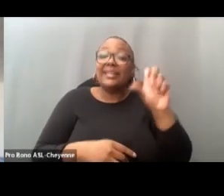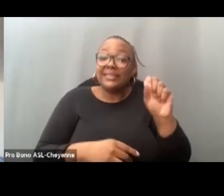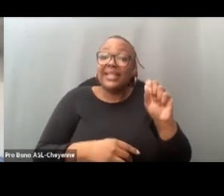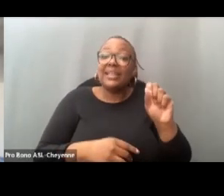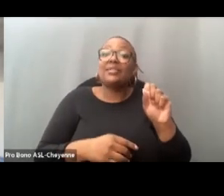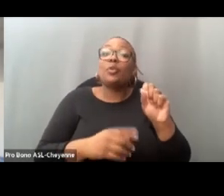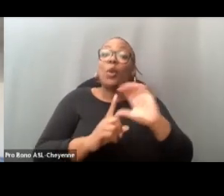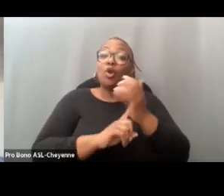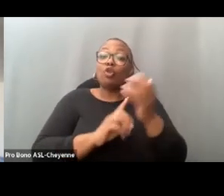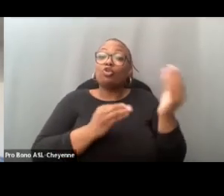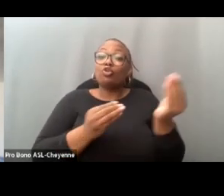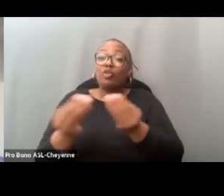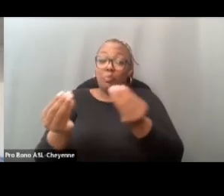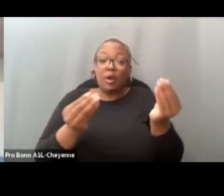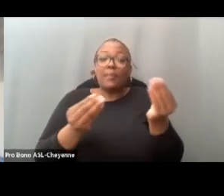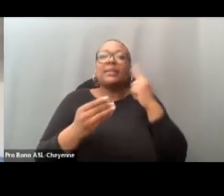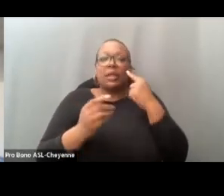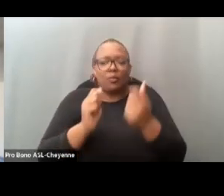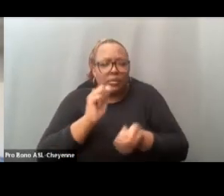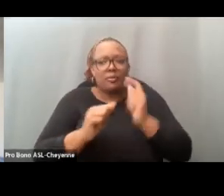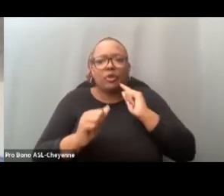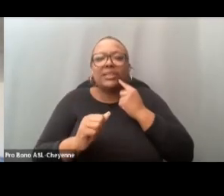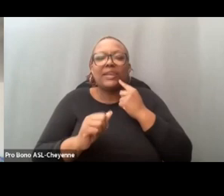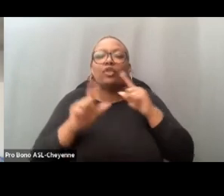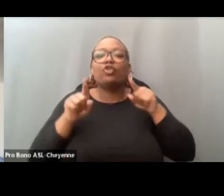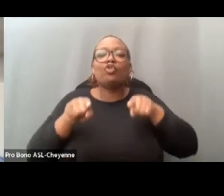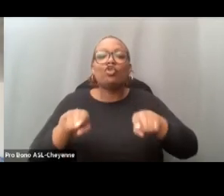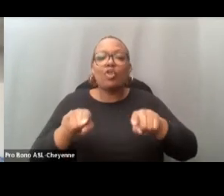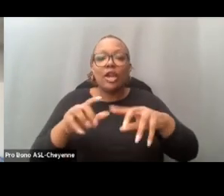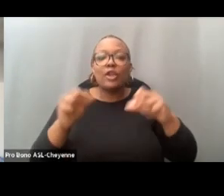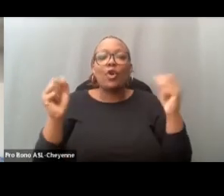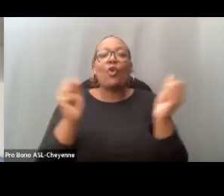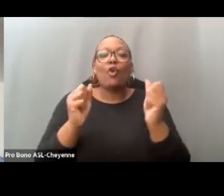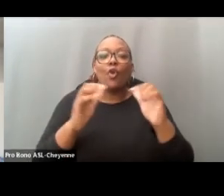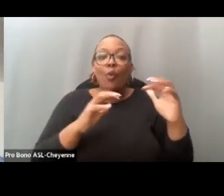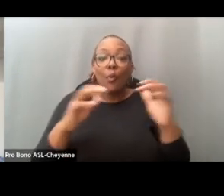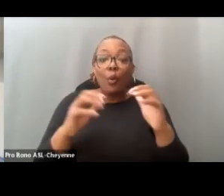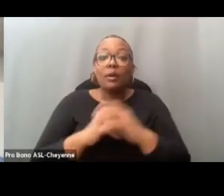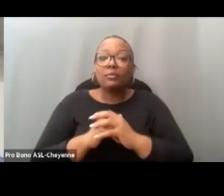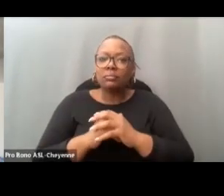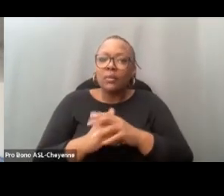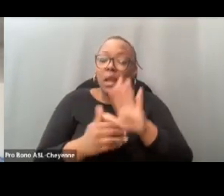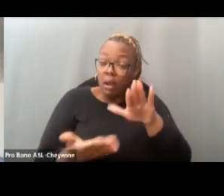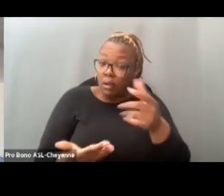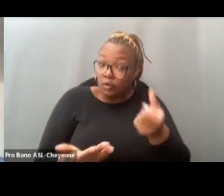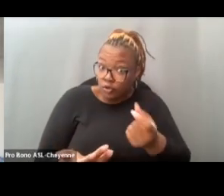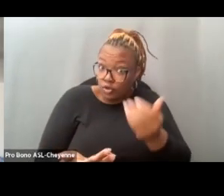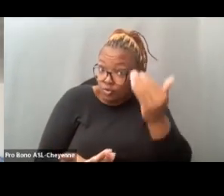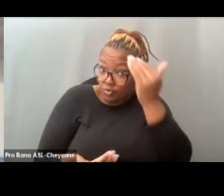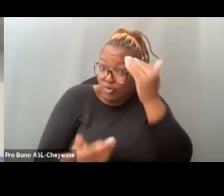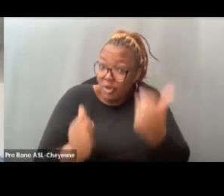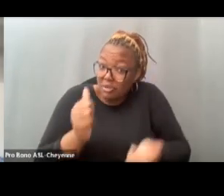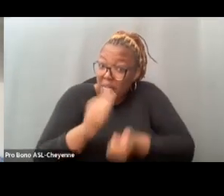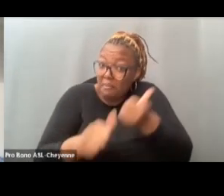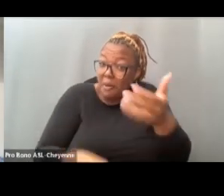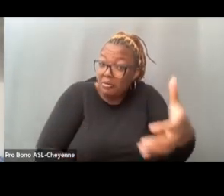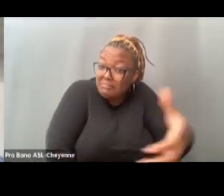was taken most seriously. But do you know what was the most powerful impact?